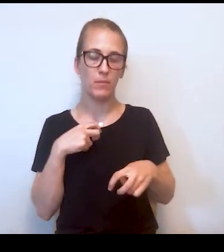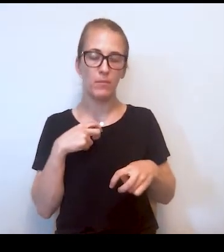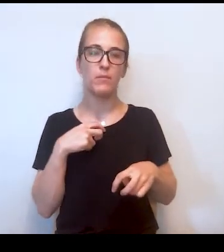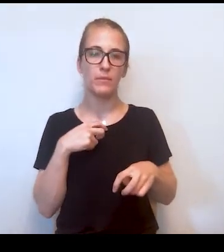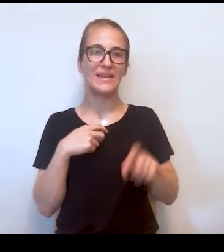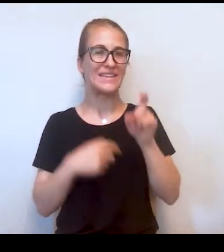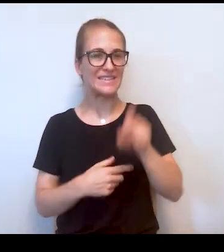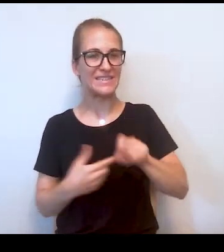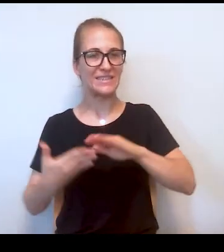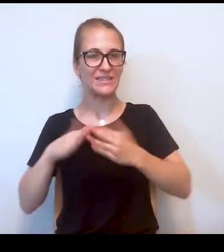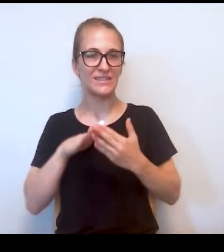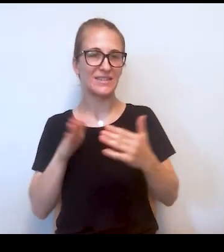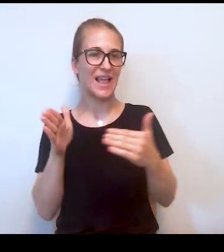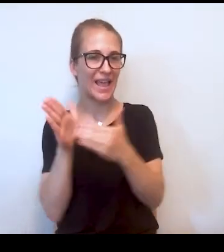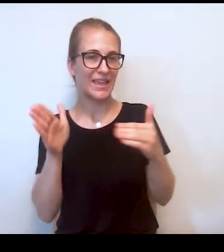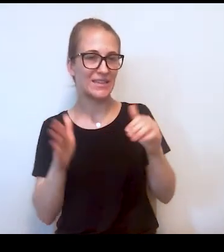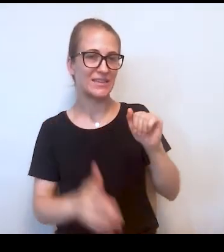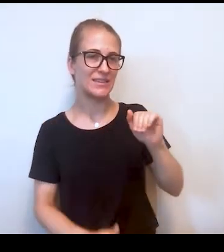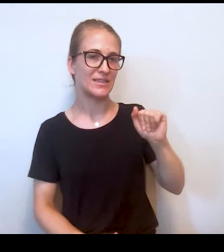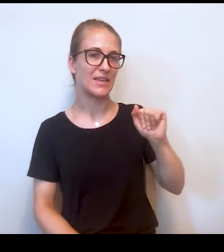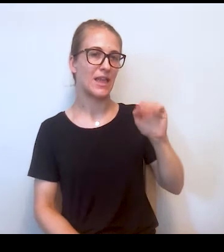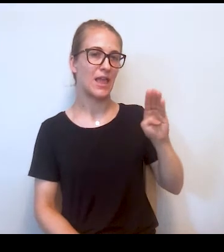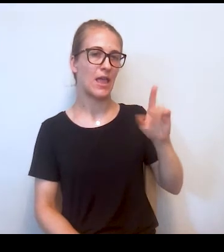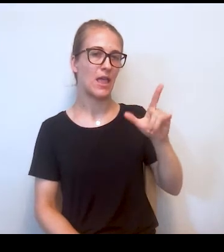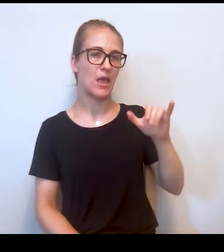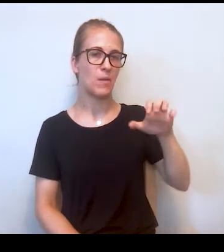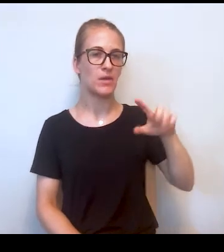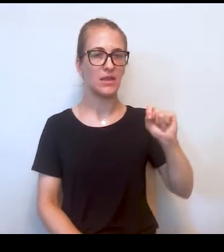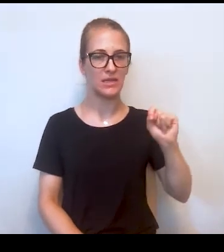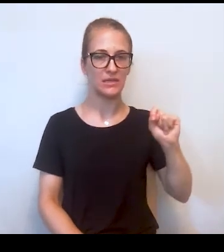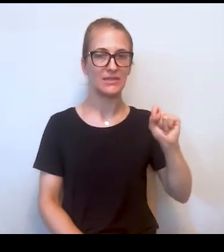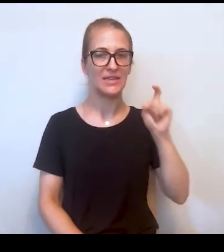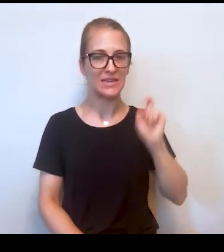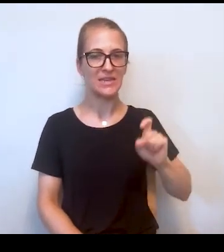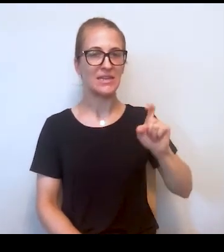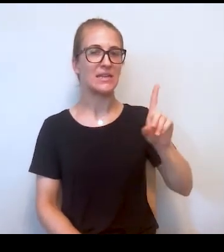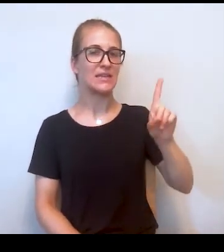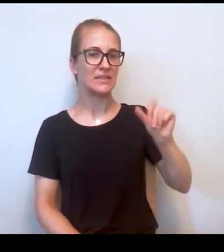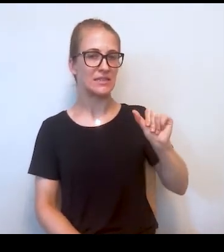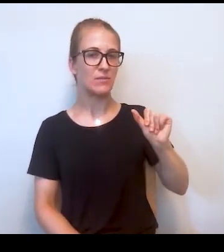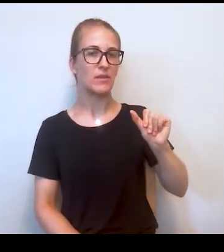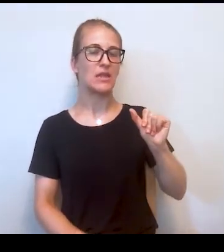It needs to be acknowledging eugenics as the basis (chuckles) for these systems,